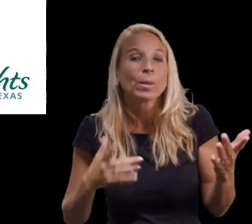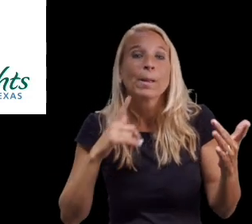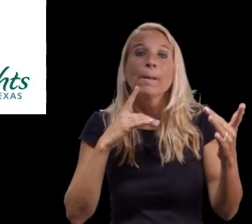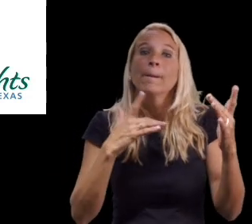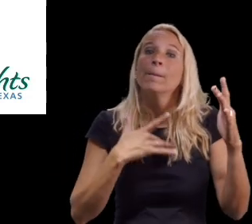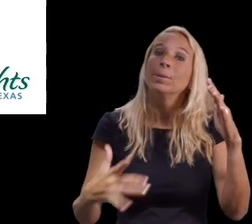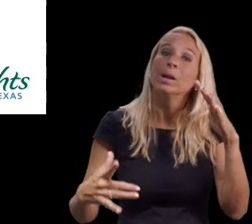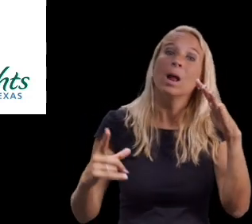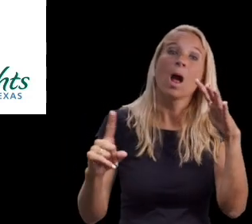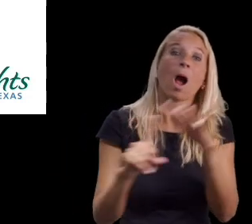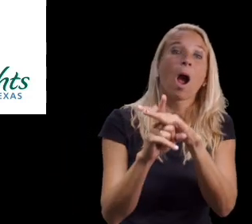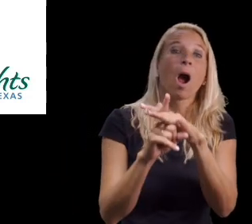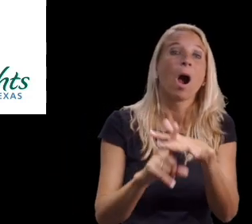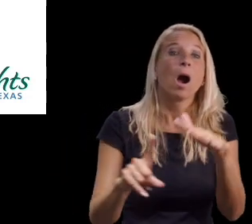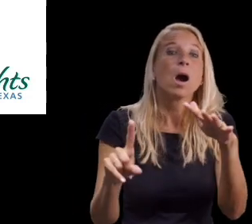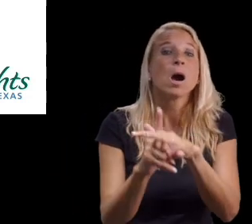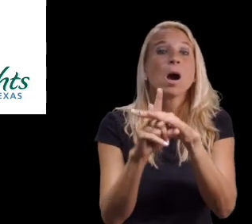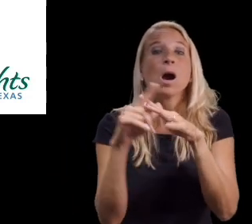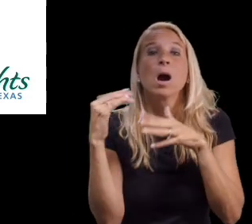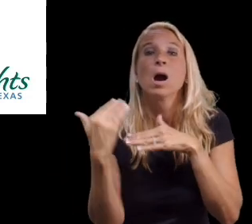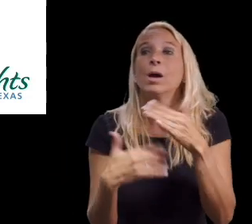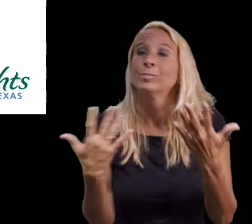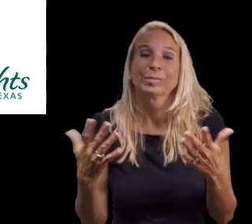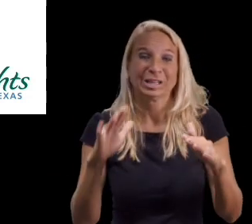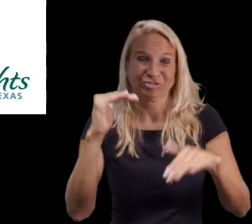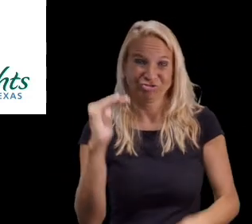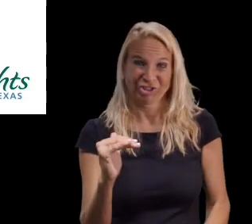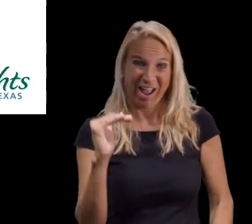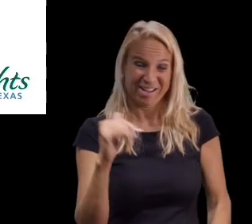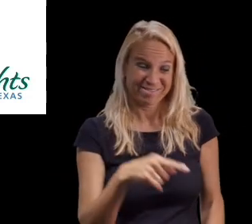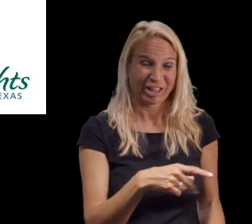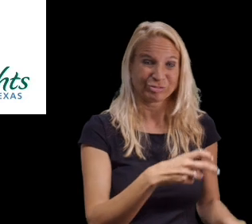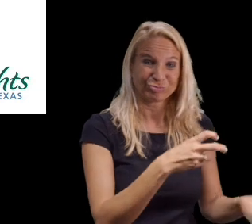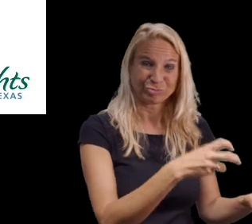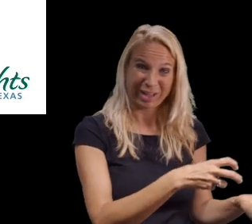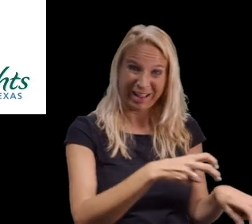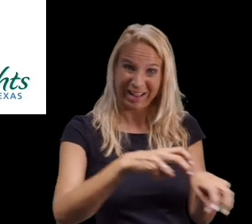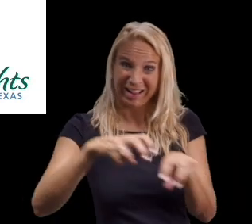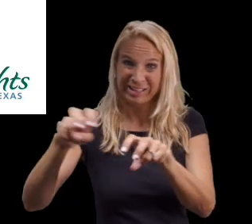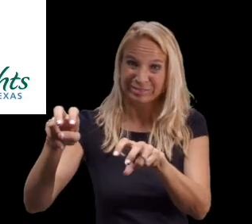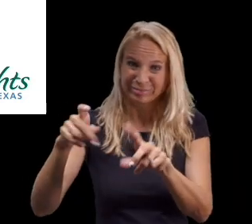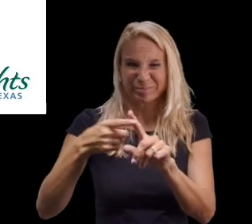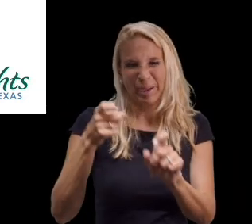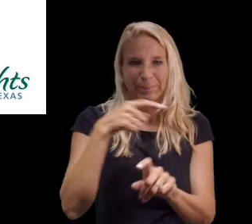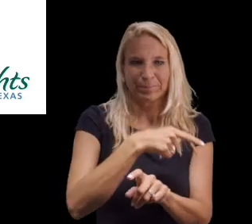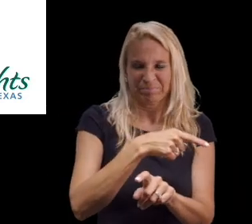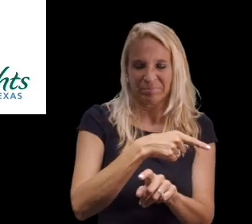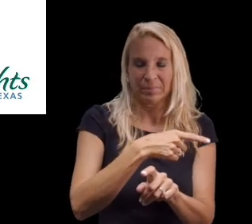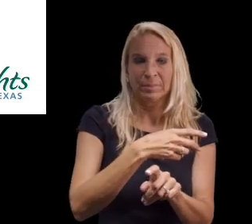The biggest issues that we are seeing through the aging out process when a child is transitioning